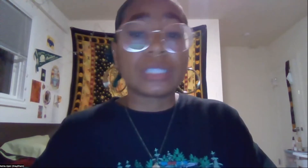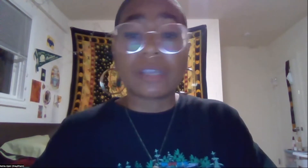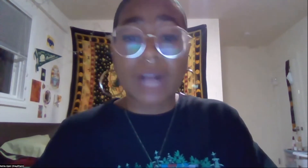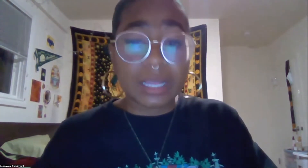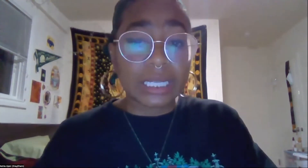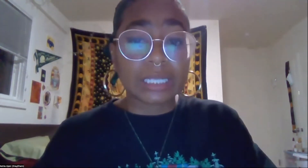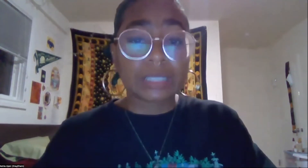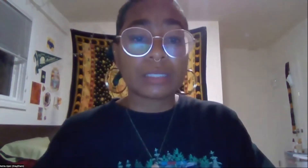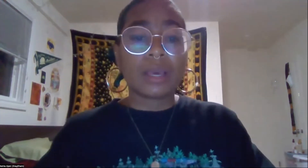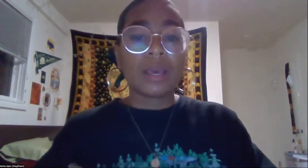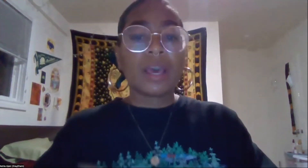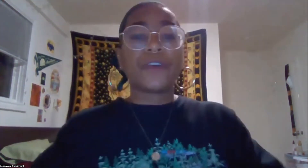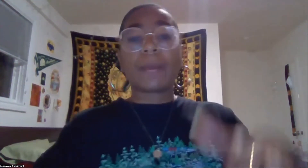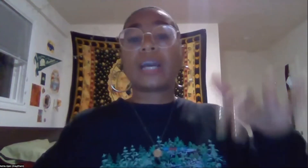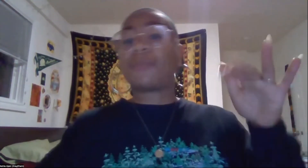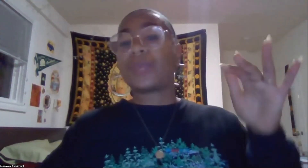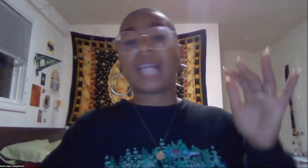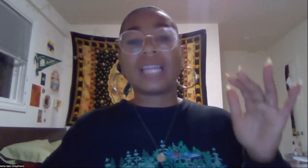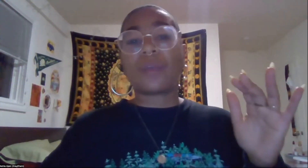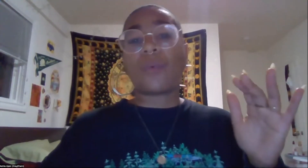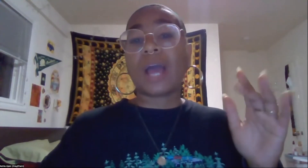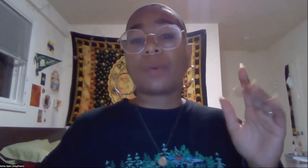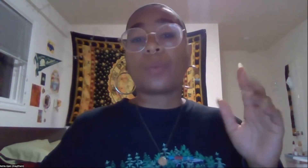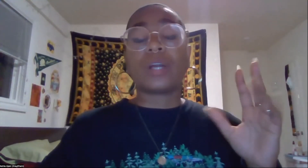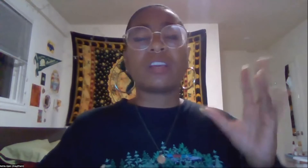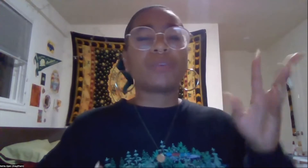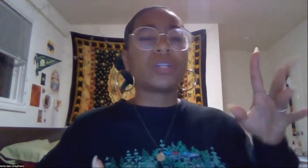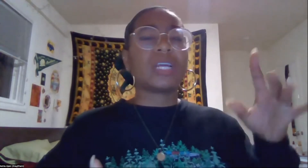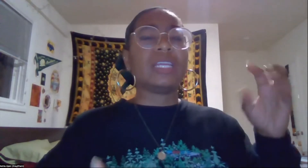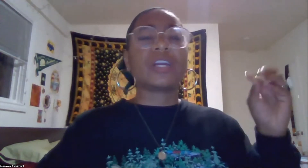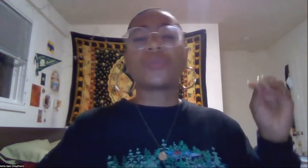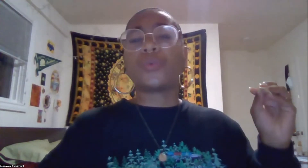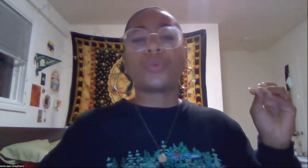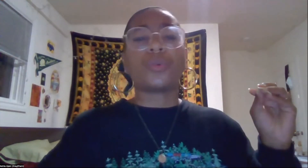of Godliness. Fill my cup with lilac wine where one can pull a Nina croon through